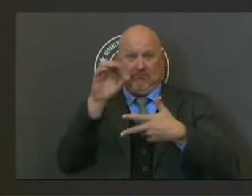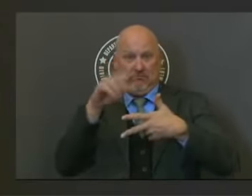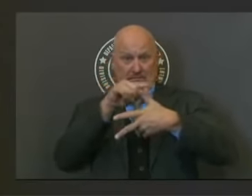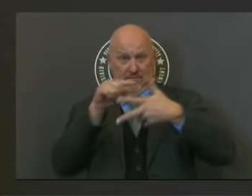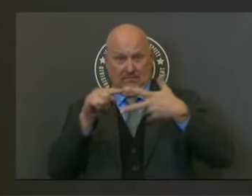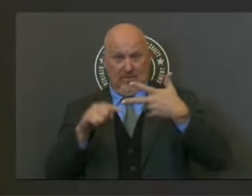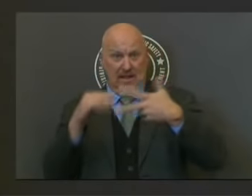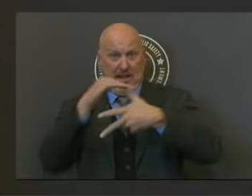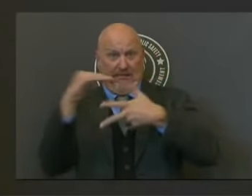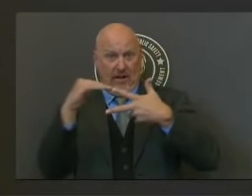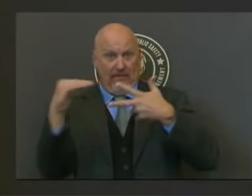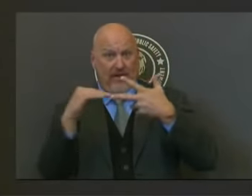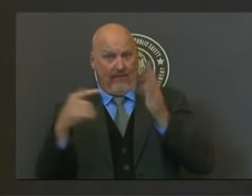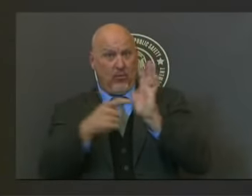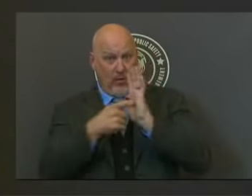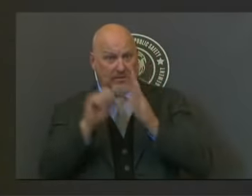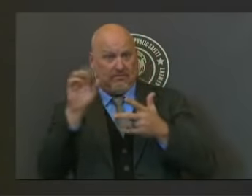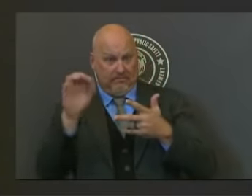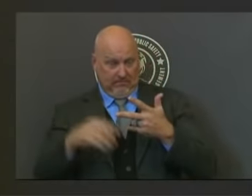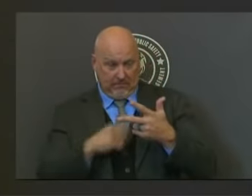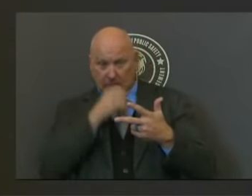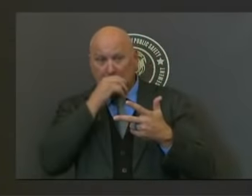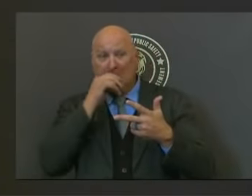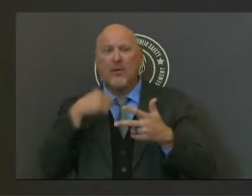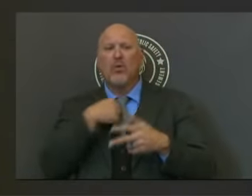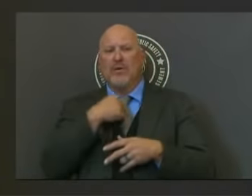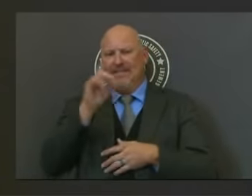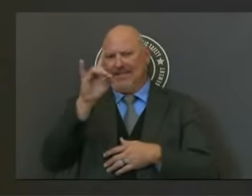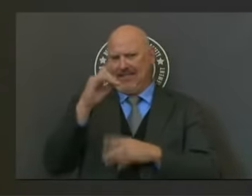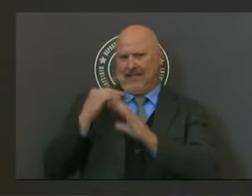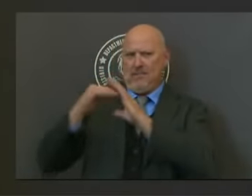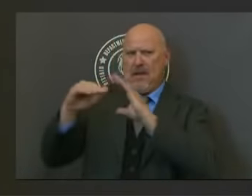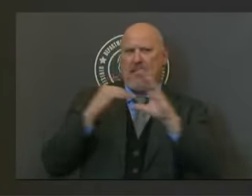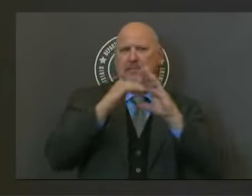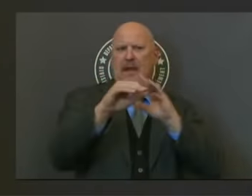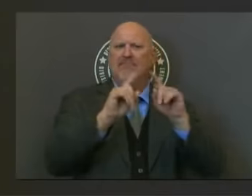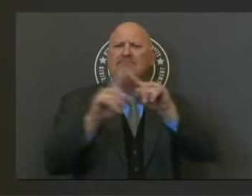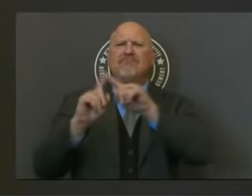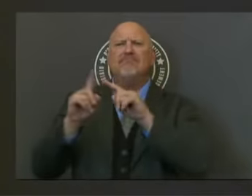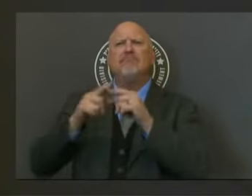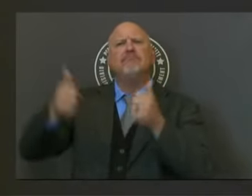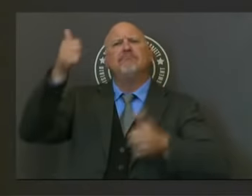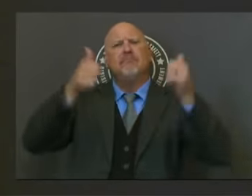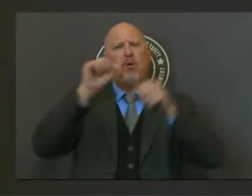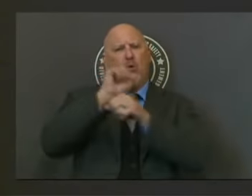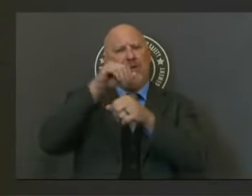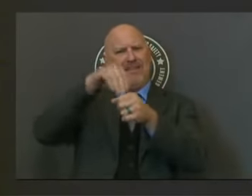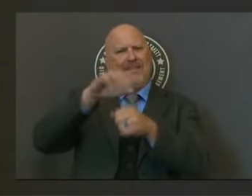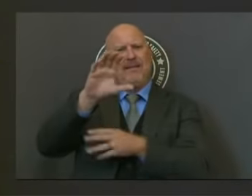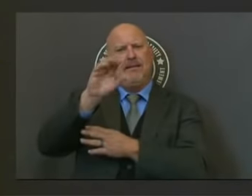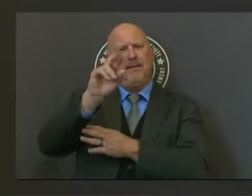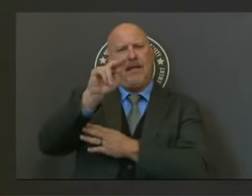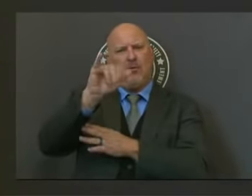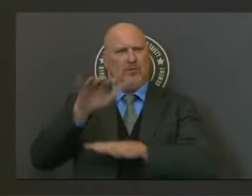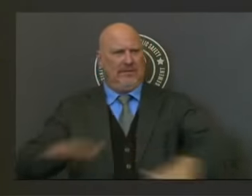was sent out to county executives and today there will be an email